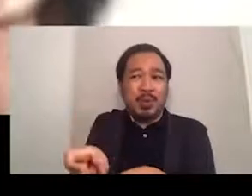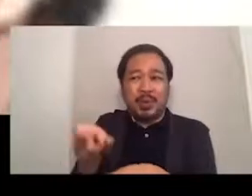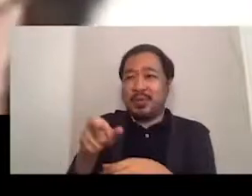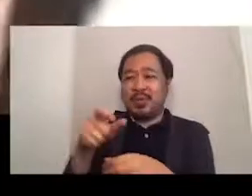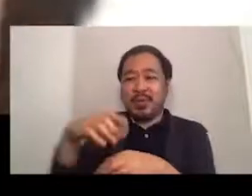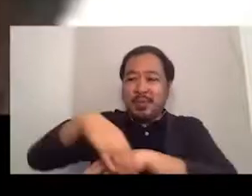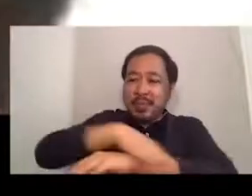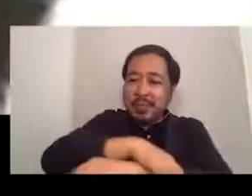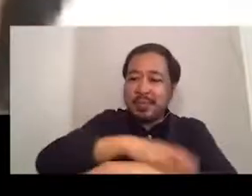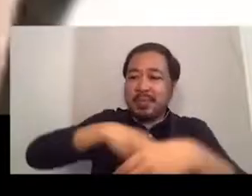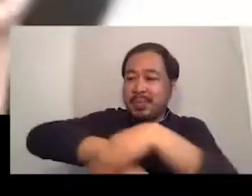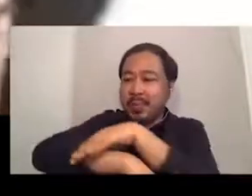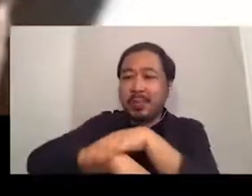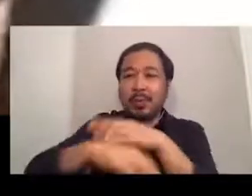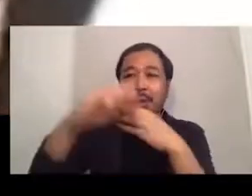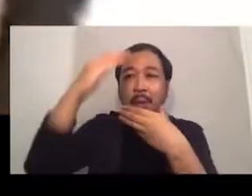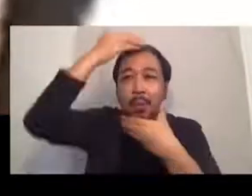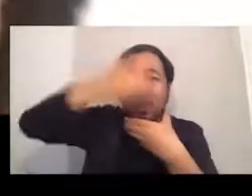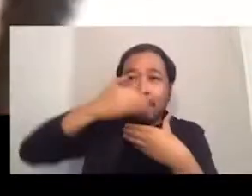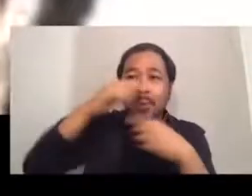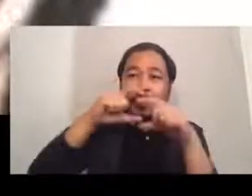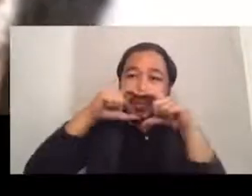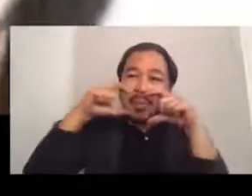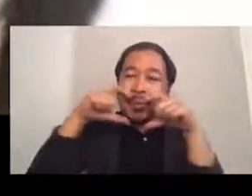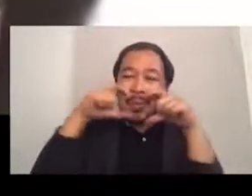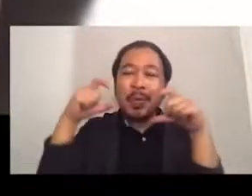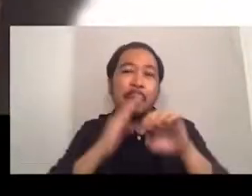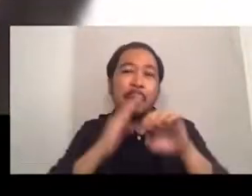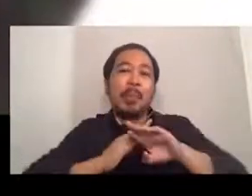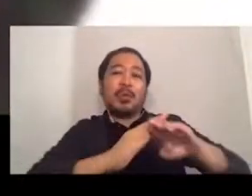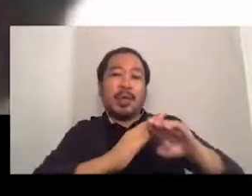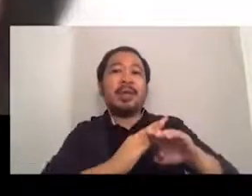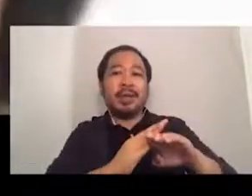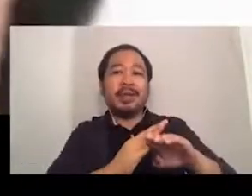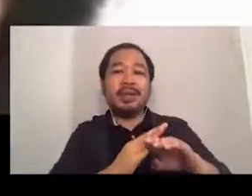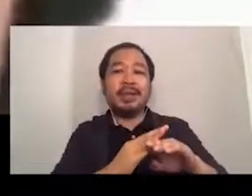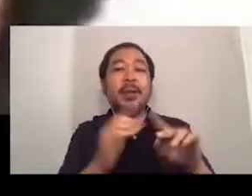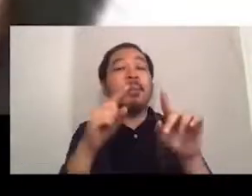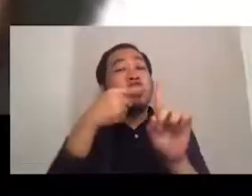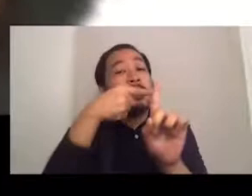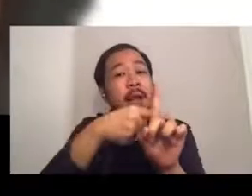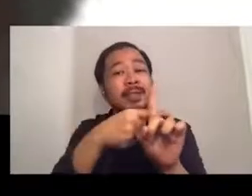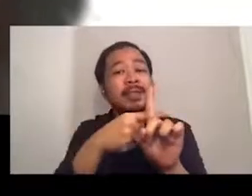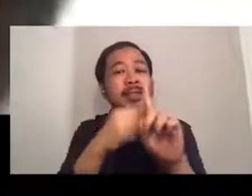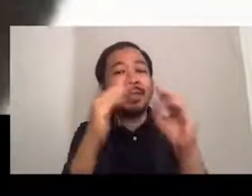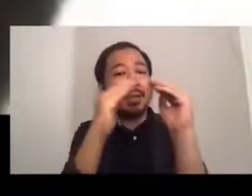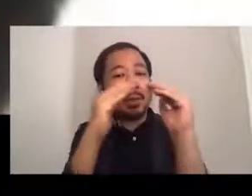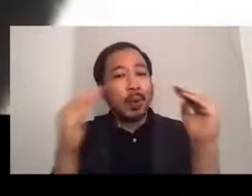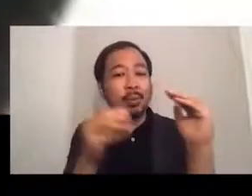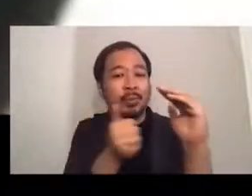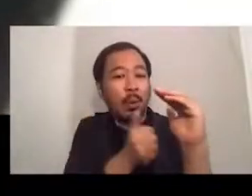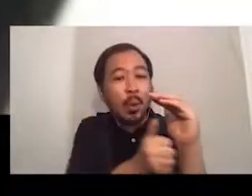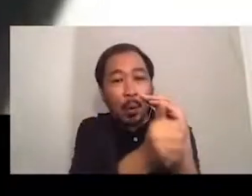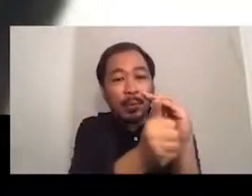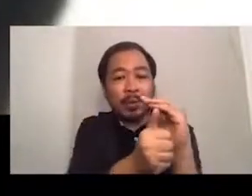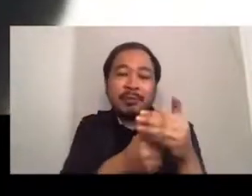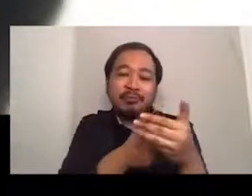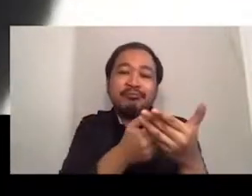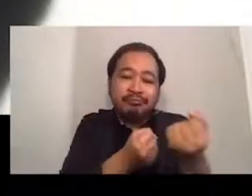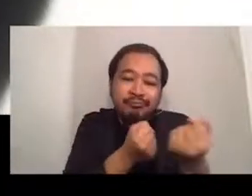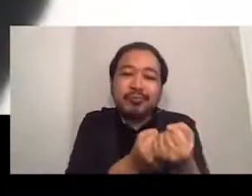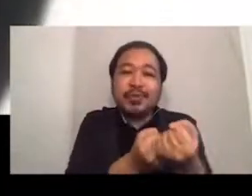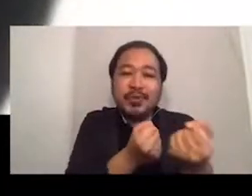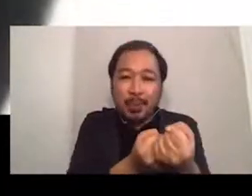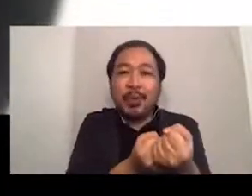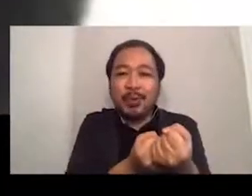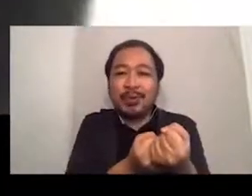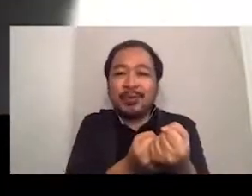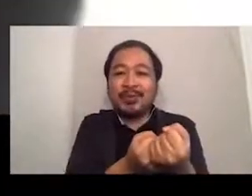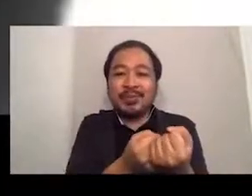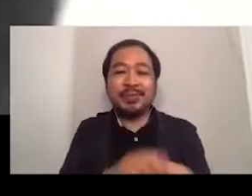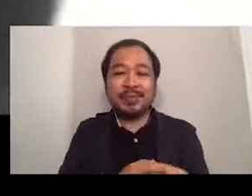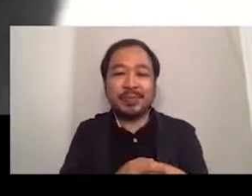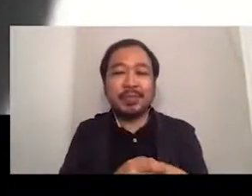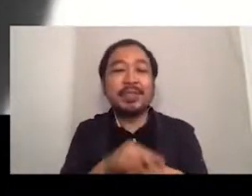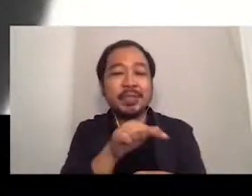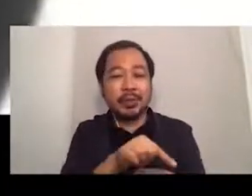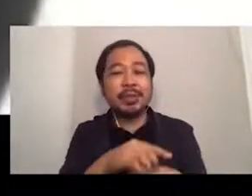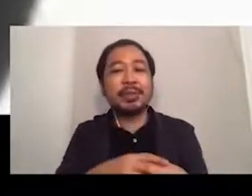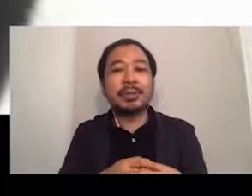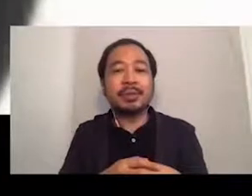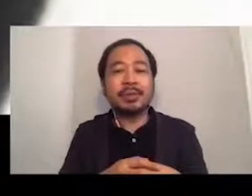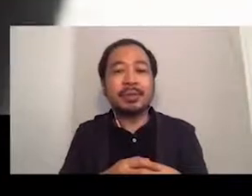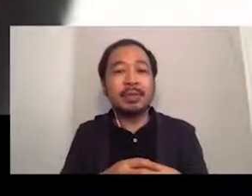And these are particular patient groups that physiotherapists see, that are urgent and also at very high risk of also getting the condition.